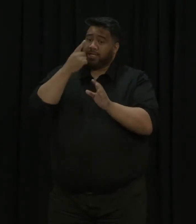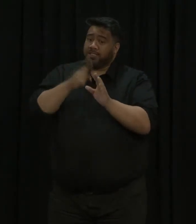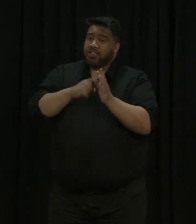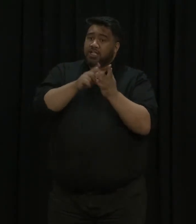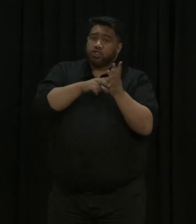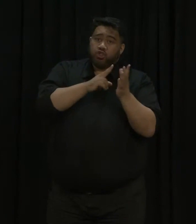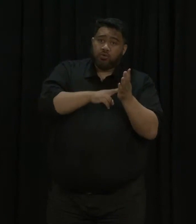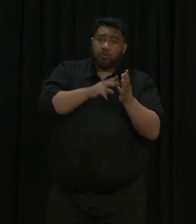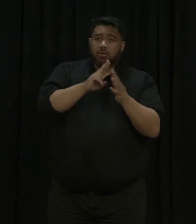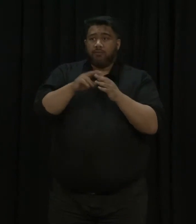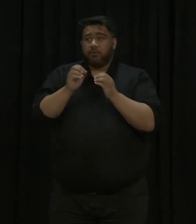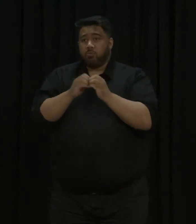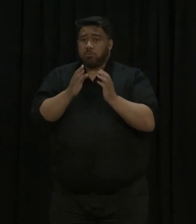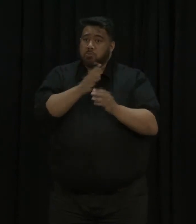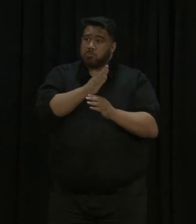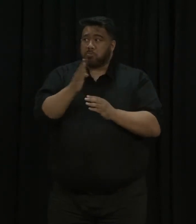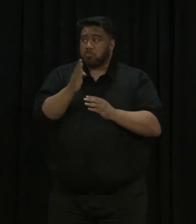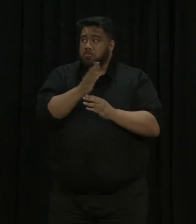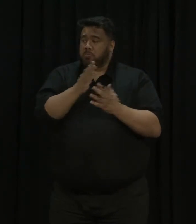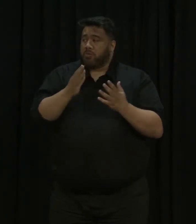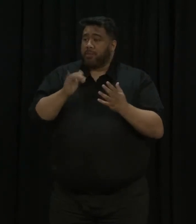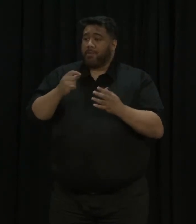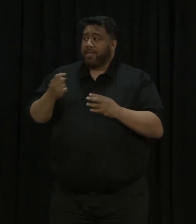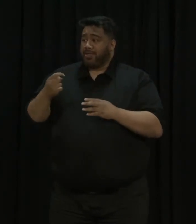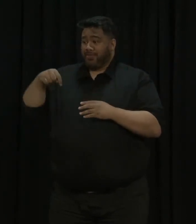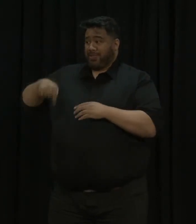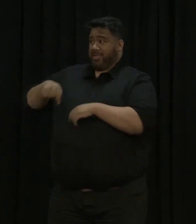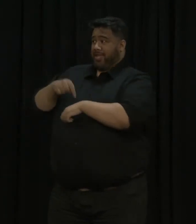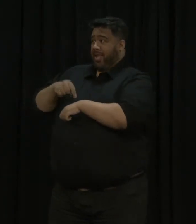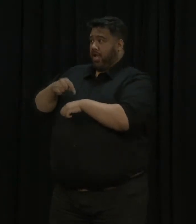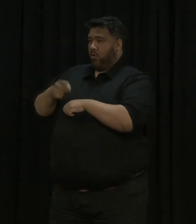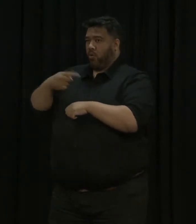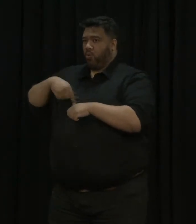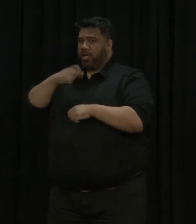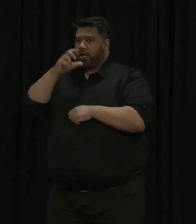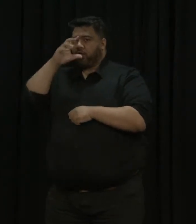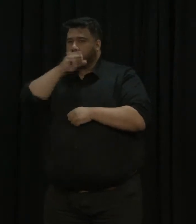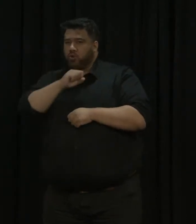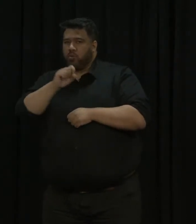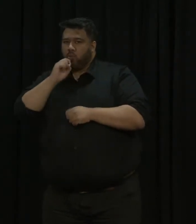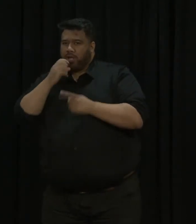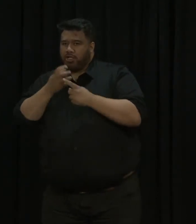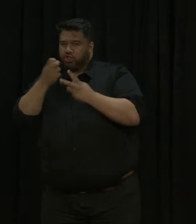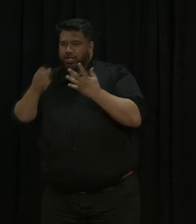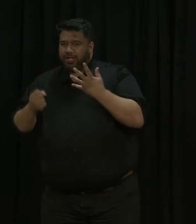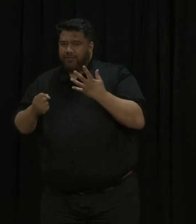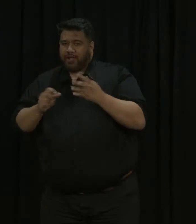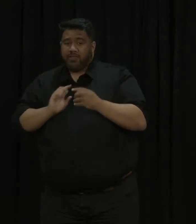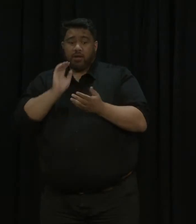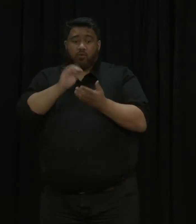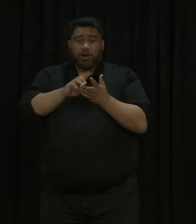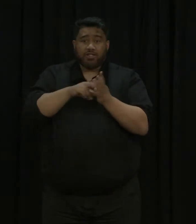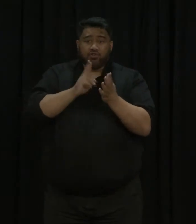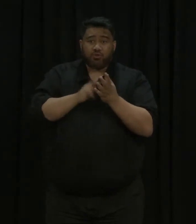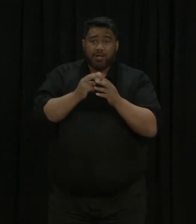coverage and what the next steps from here might be. Is it possible that we get